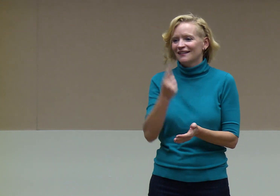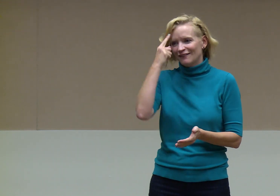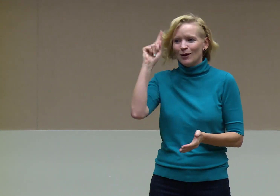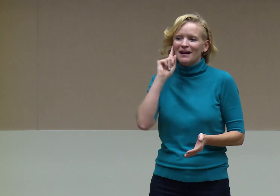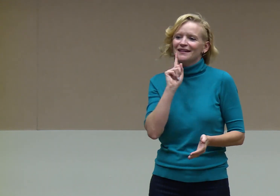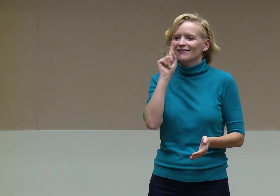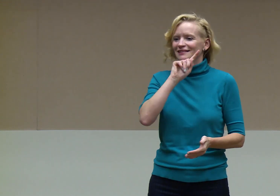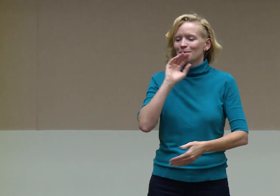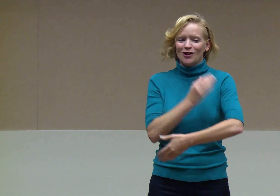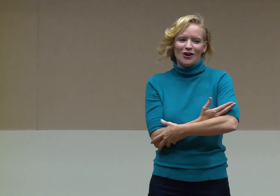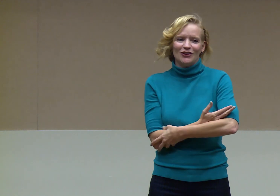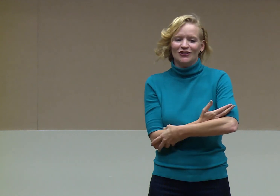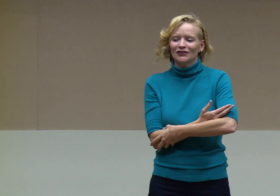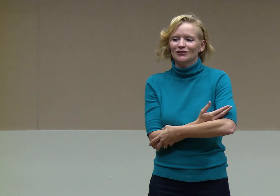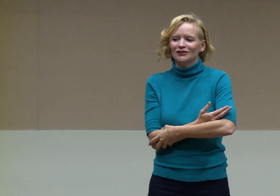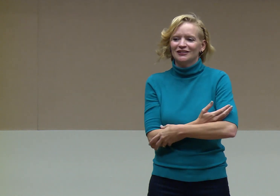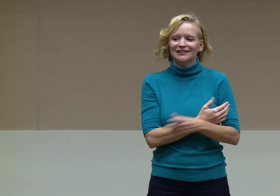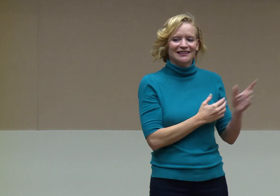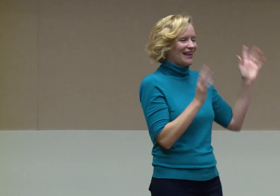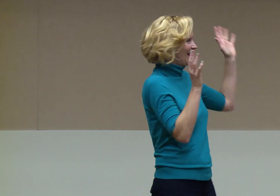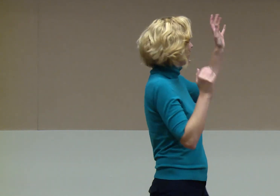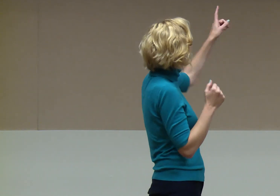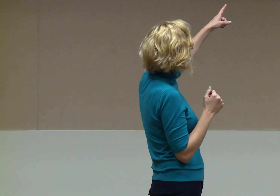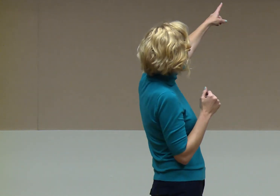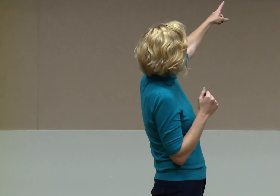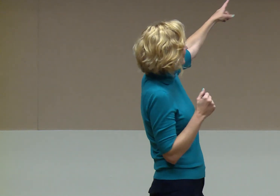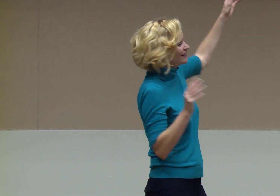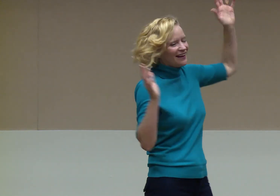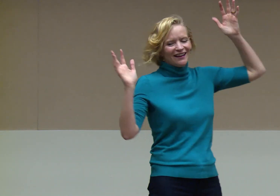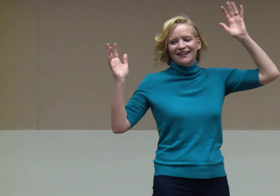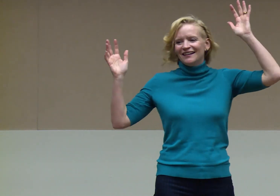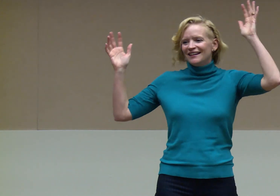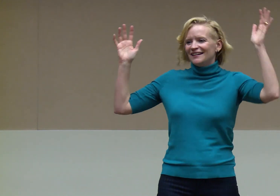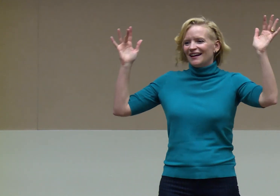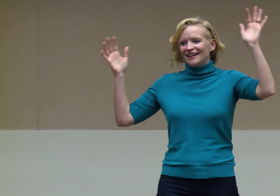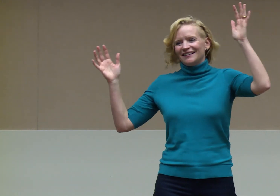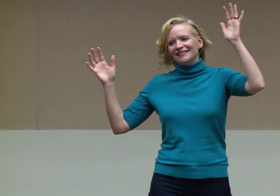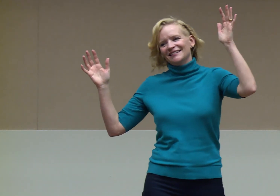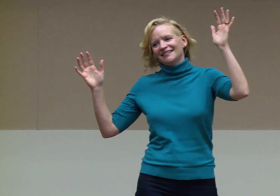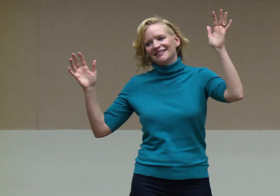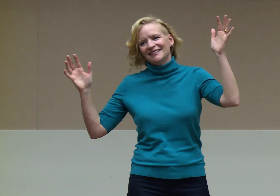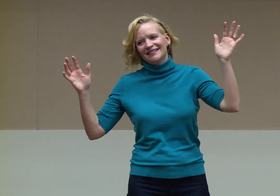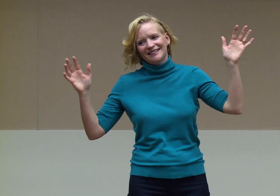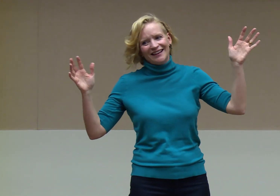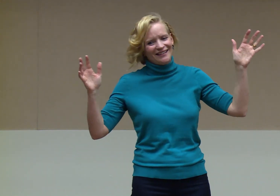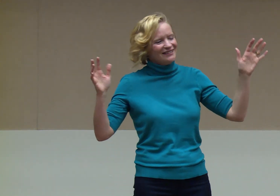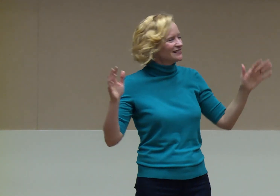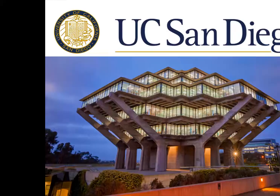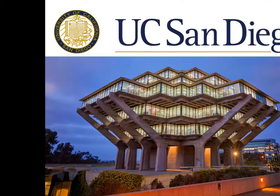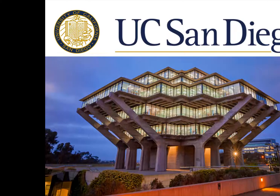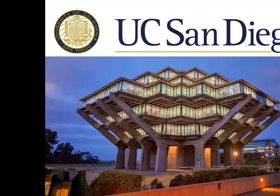for a graduation ceremony for my deaf daughter--stepdaughter. There she is. Congrats to her.